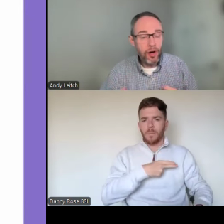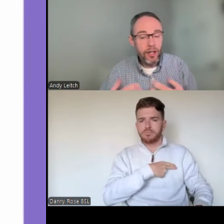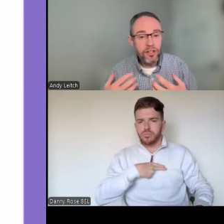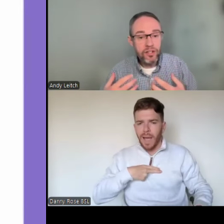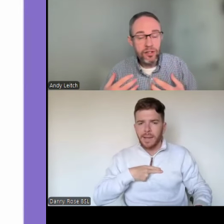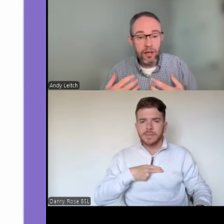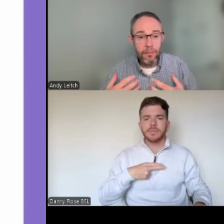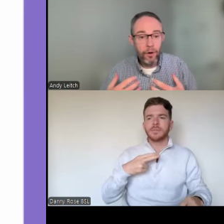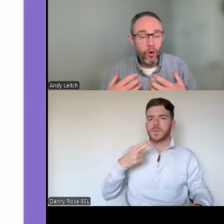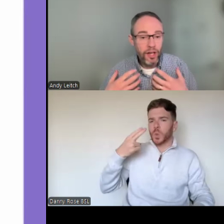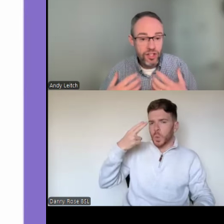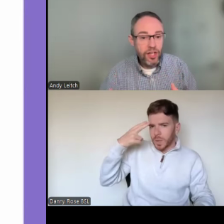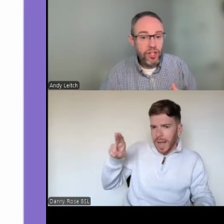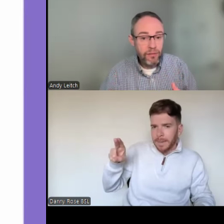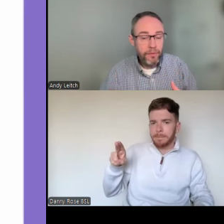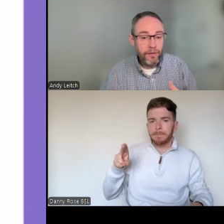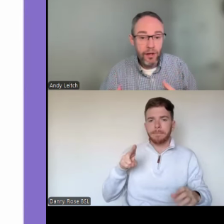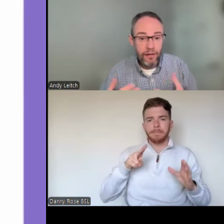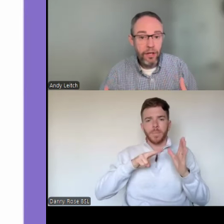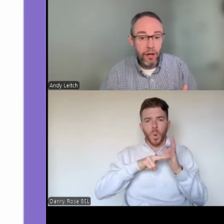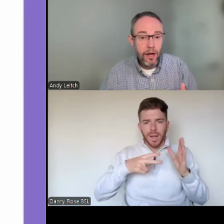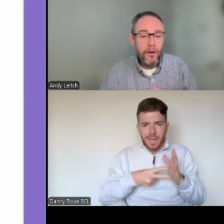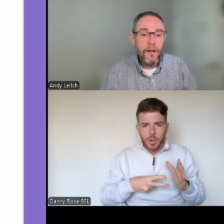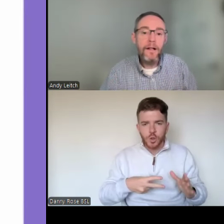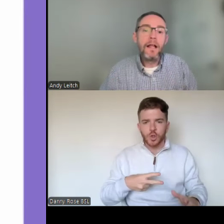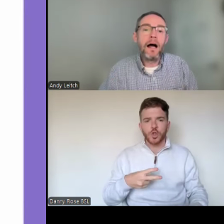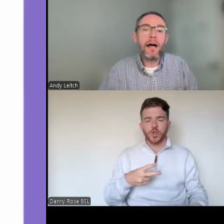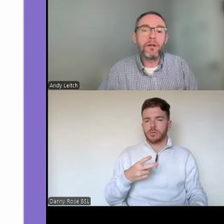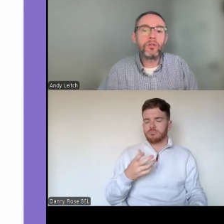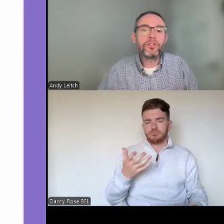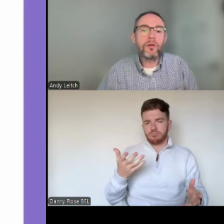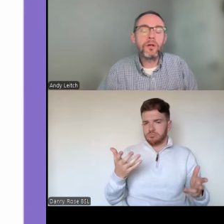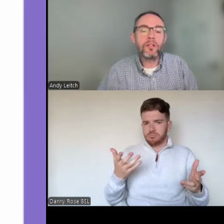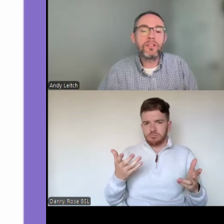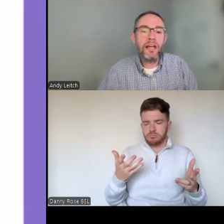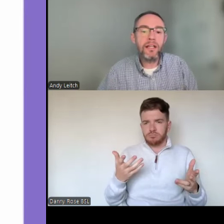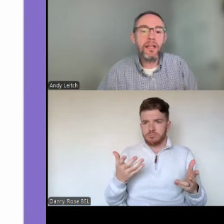your artist organization, if you don't have a logo, and it will also contain